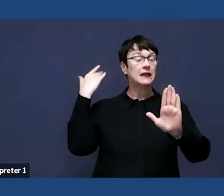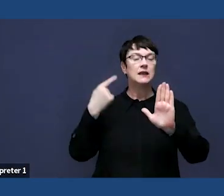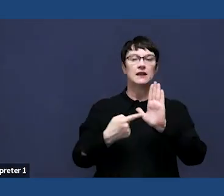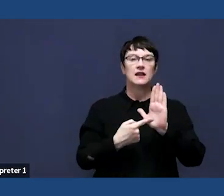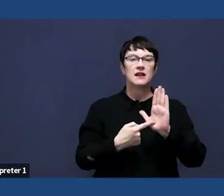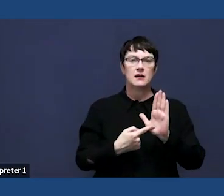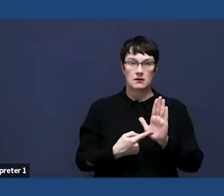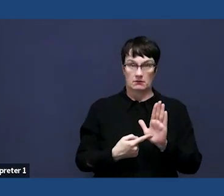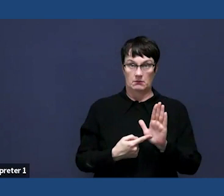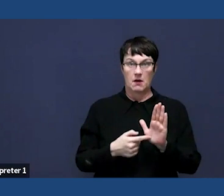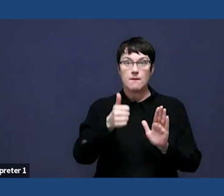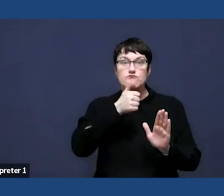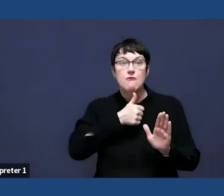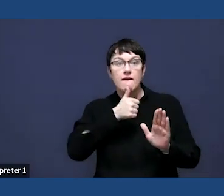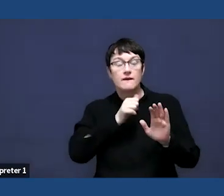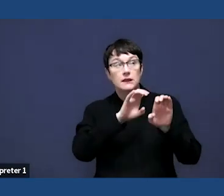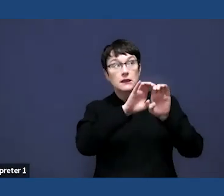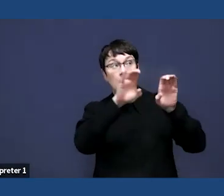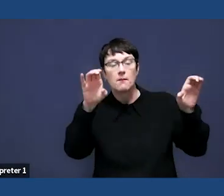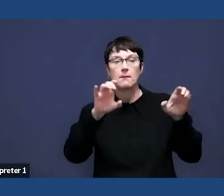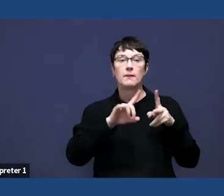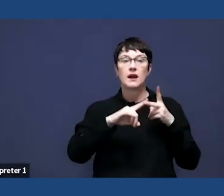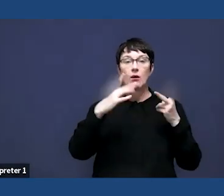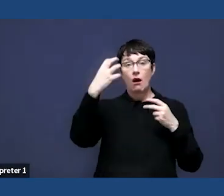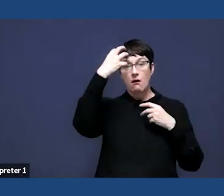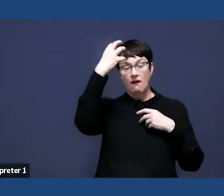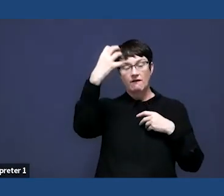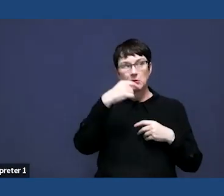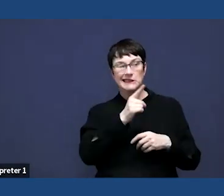to go out and to say that we want to be supportive.